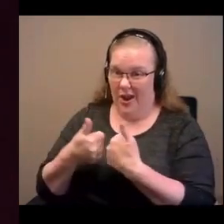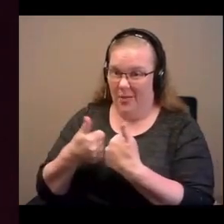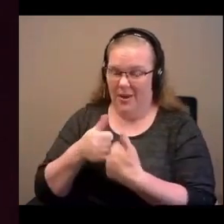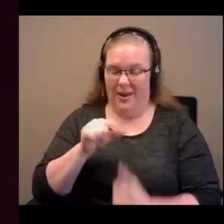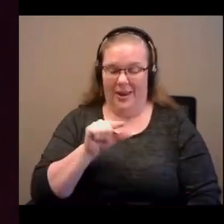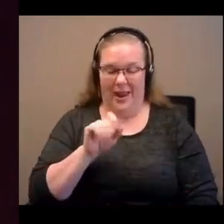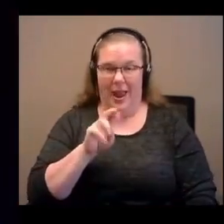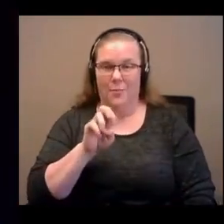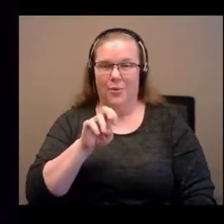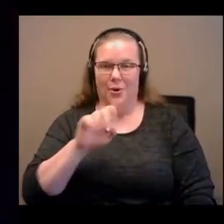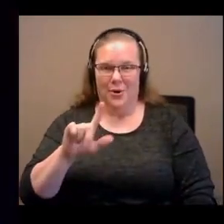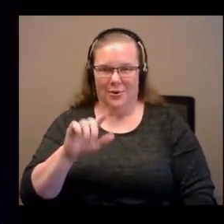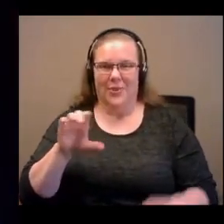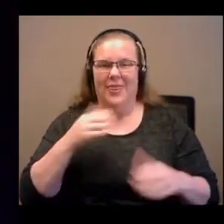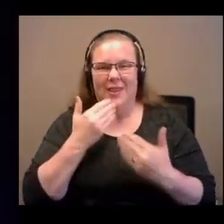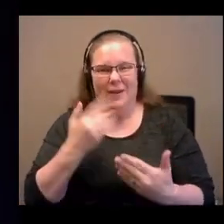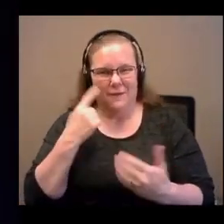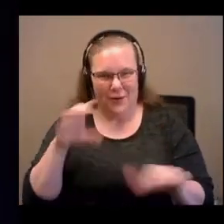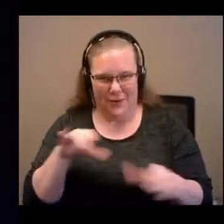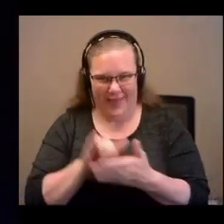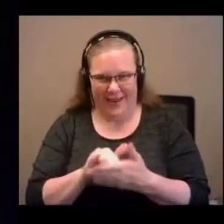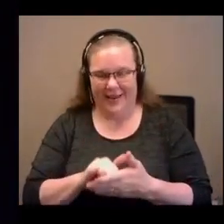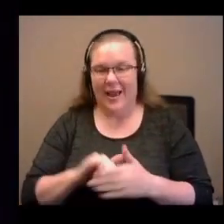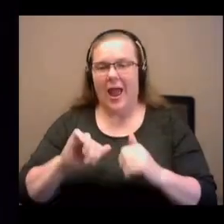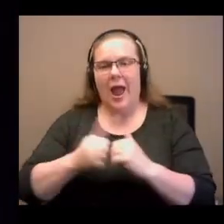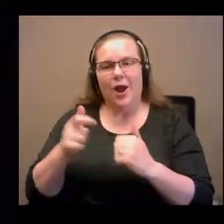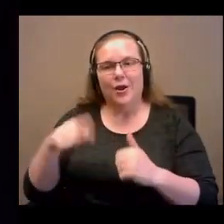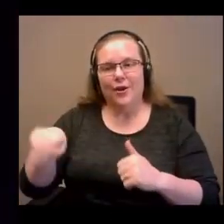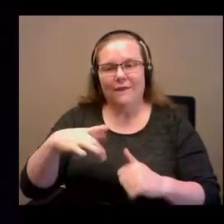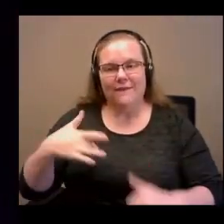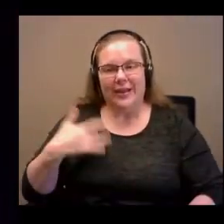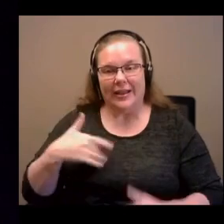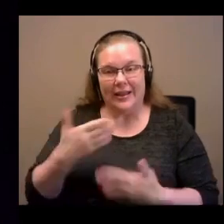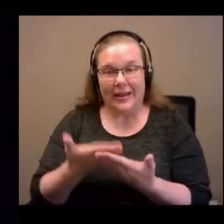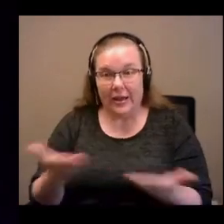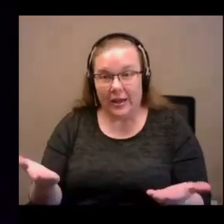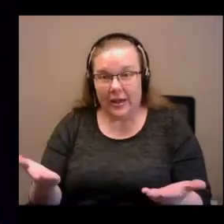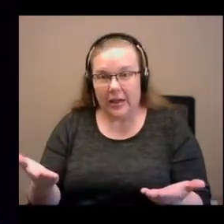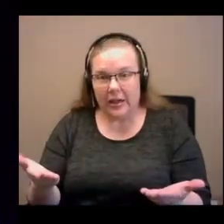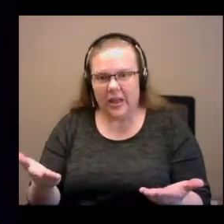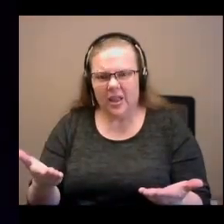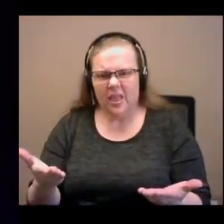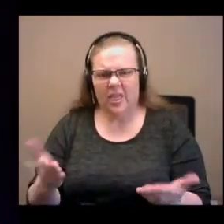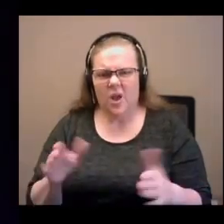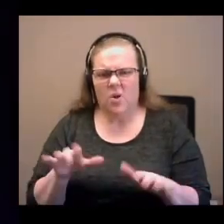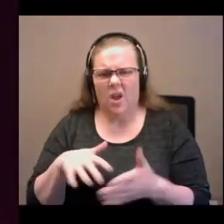Welcome, everybody. How are you feeling? That was kind of weak. Seems like maybe they people